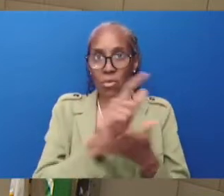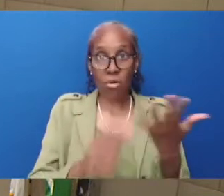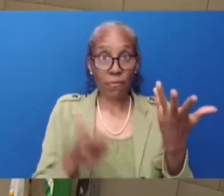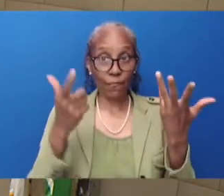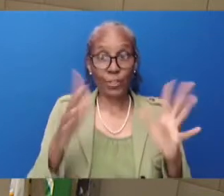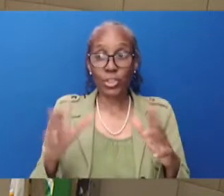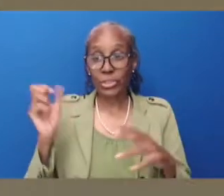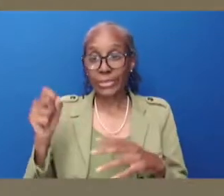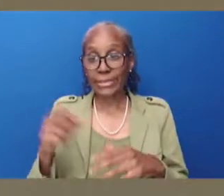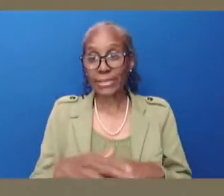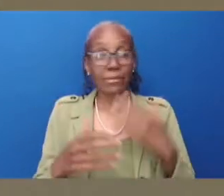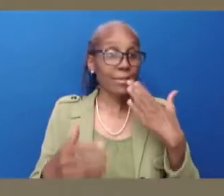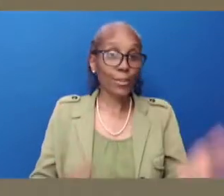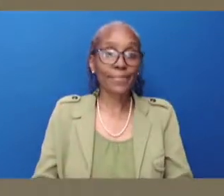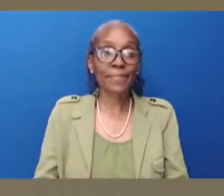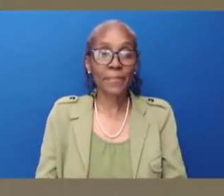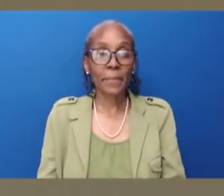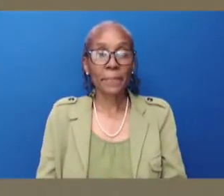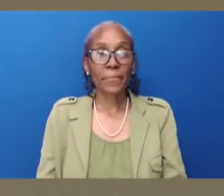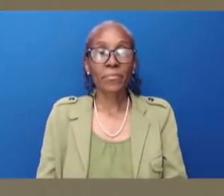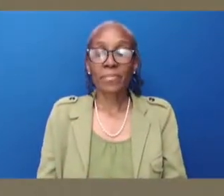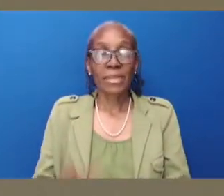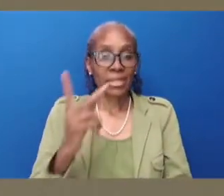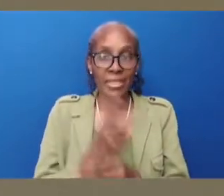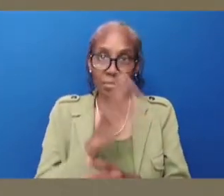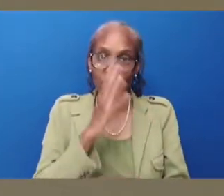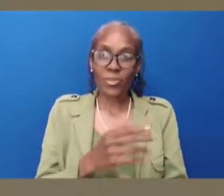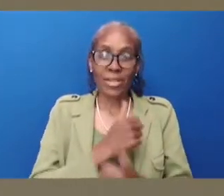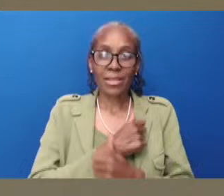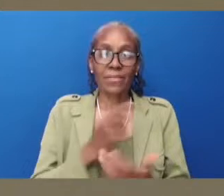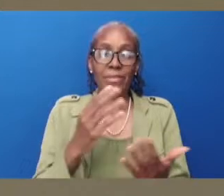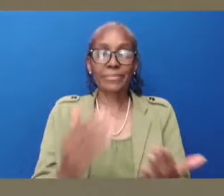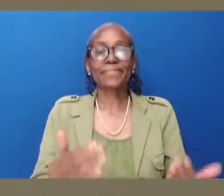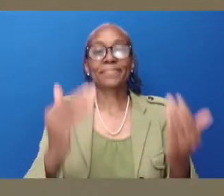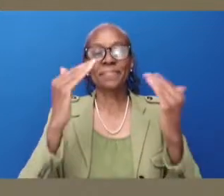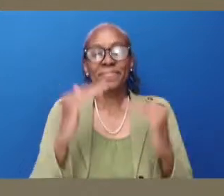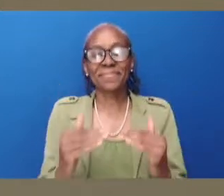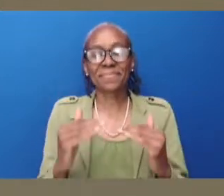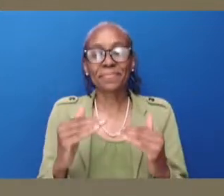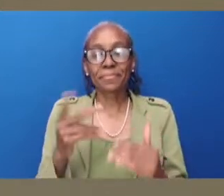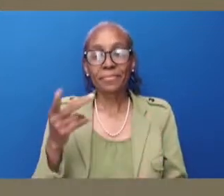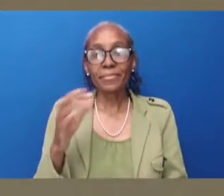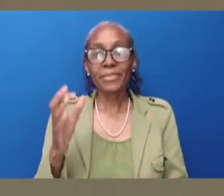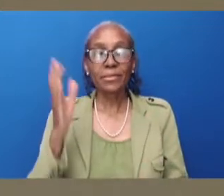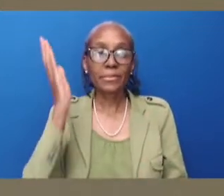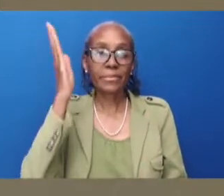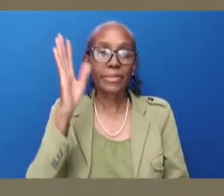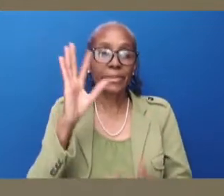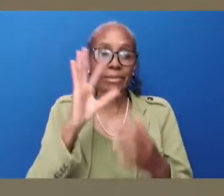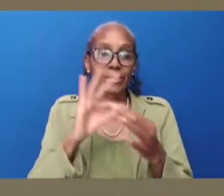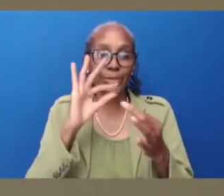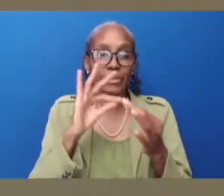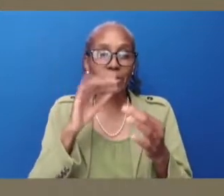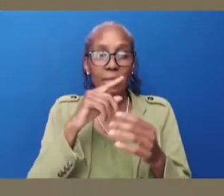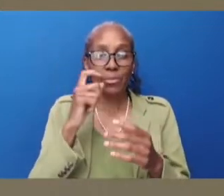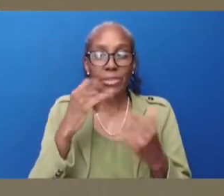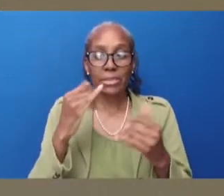OPPOSED? AYES HAVE IT. MADAM CLERK, I THINK WE COVERED THEM ALL RIGHT? YES, SIR. KEEPING ME STRAIGHT OVER